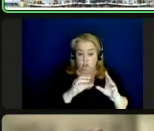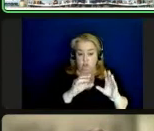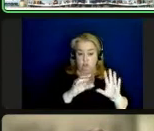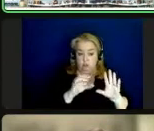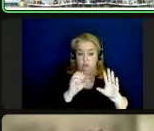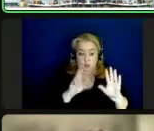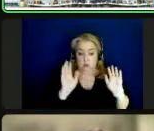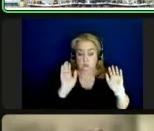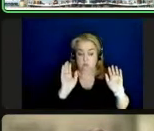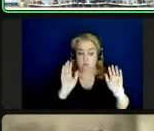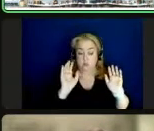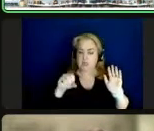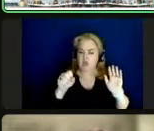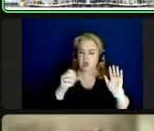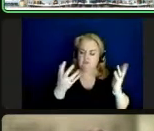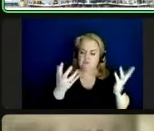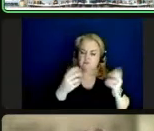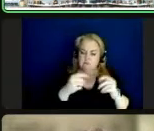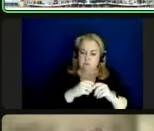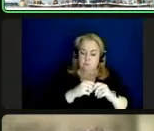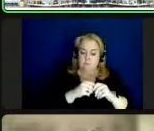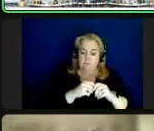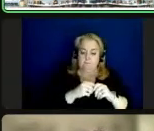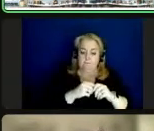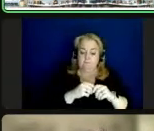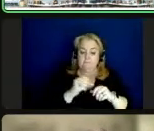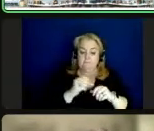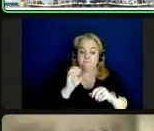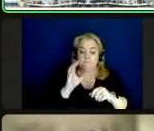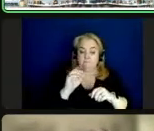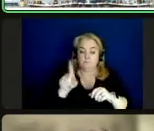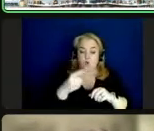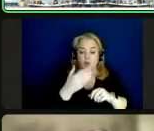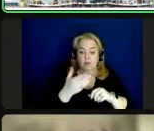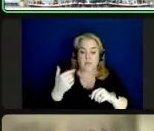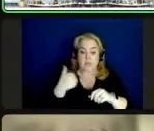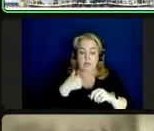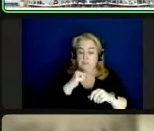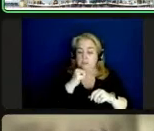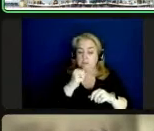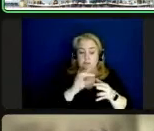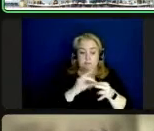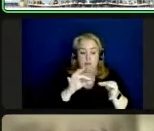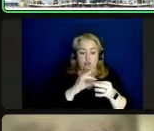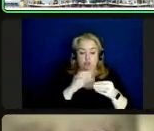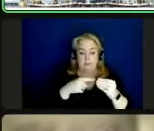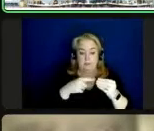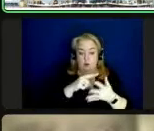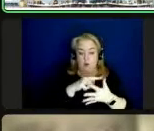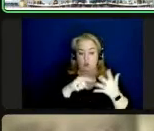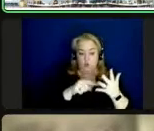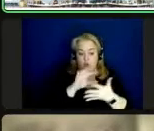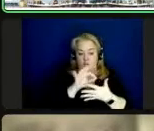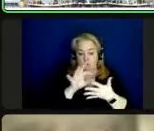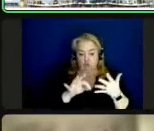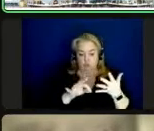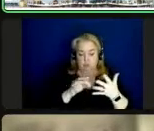COLLEENI KNOW WE'RE STILL ON THE SLIDE WHERE YOU WE HAVE